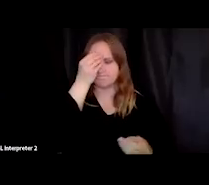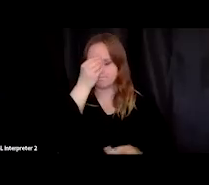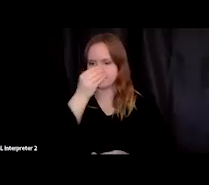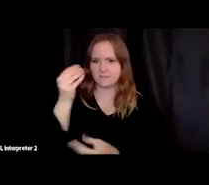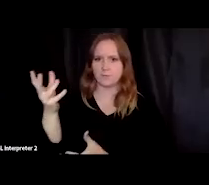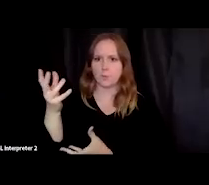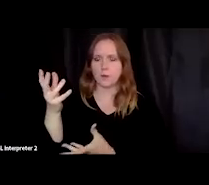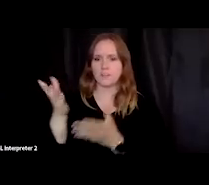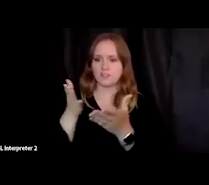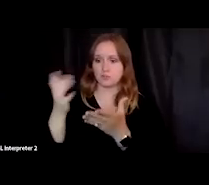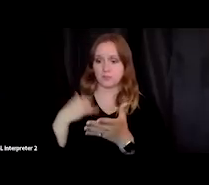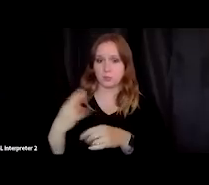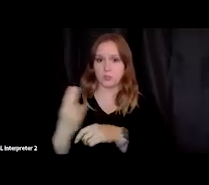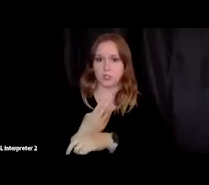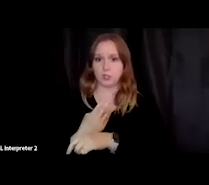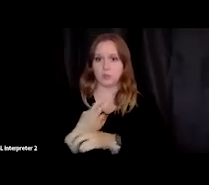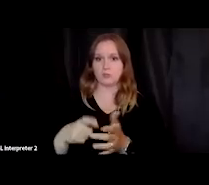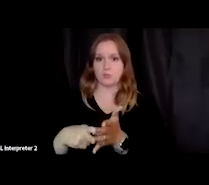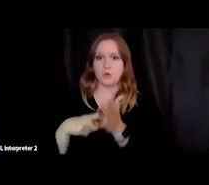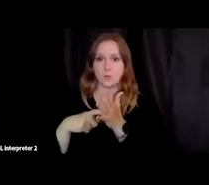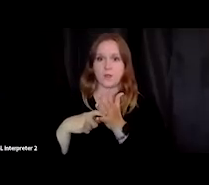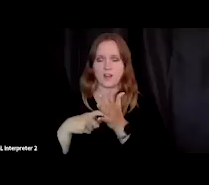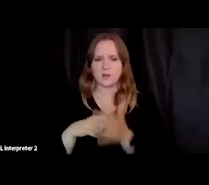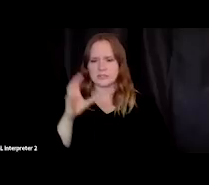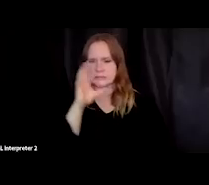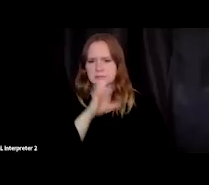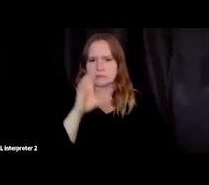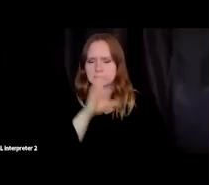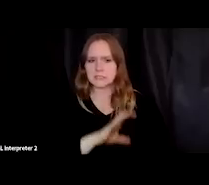and demand that we seek a more holistic approach to treating this issue